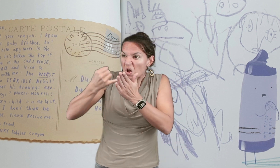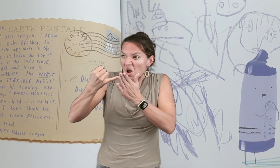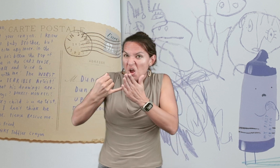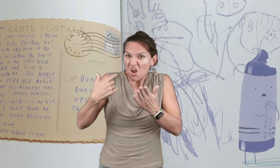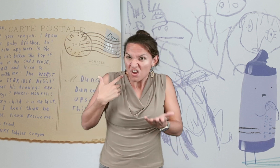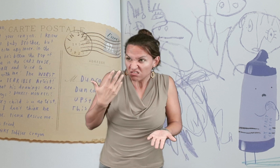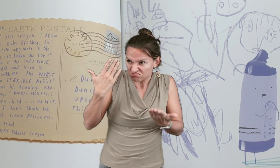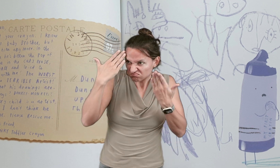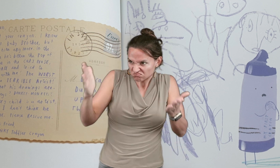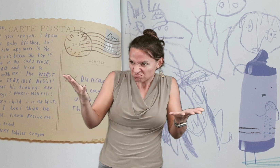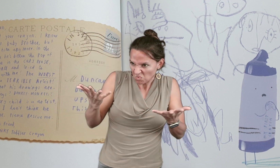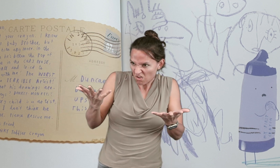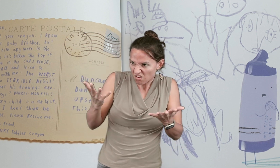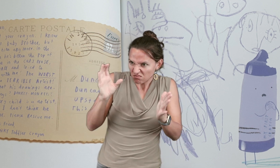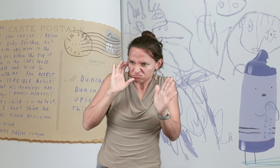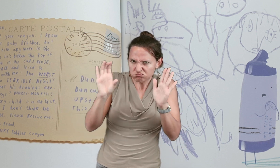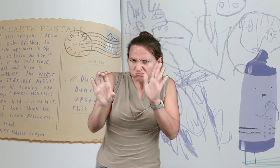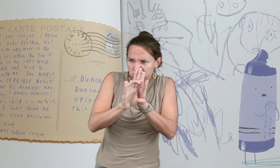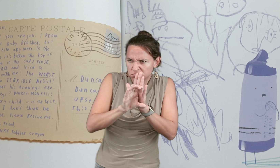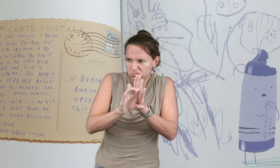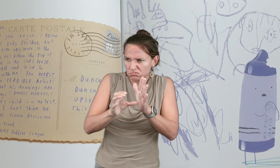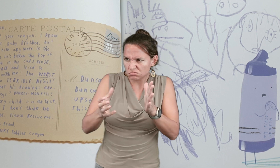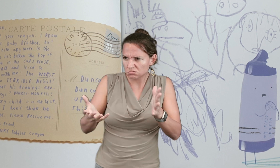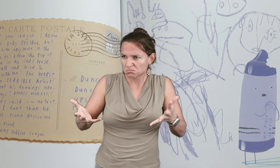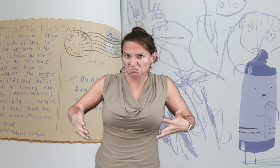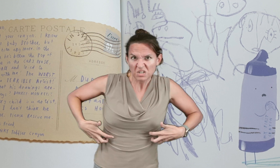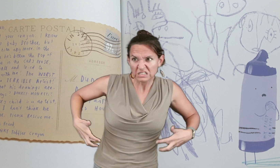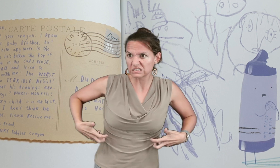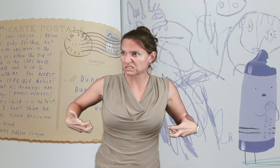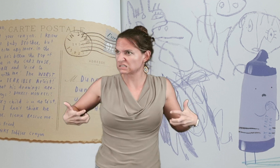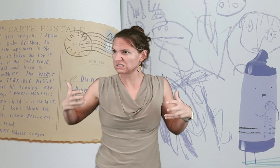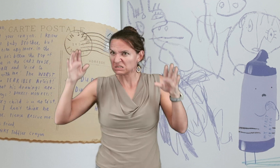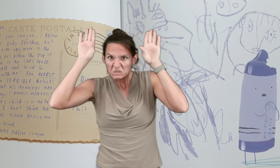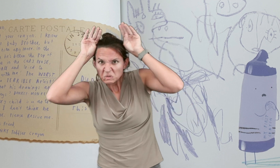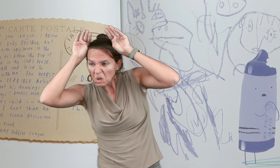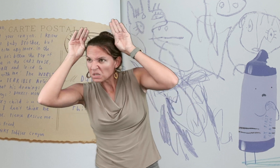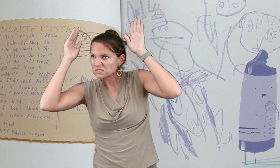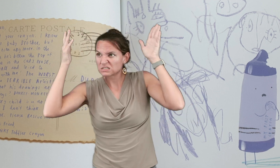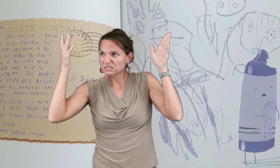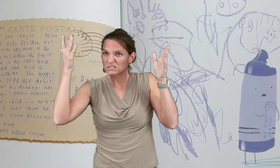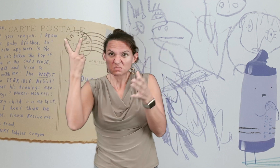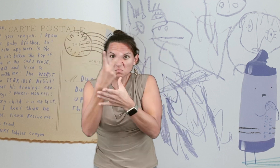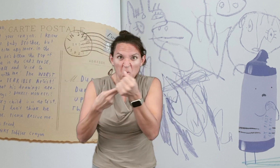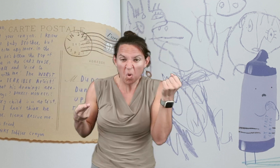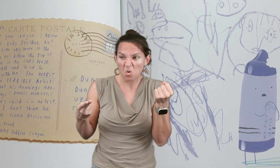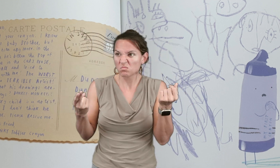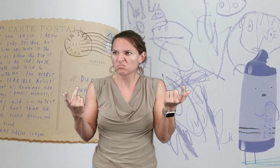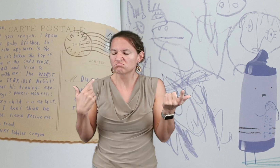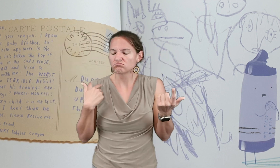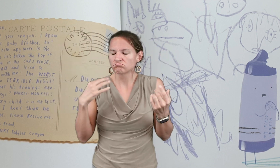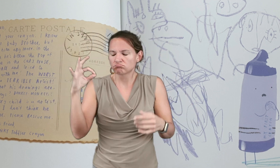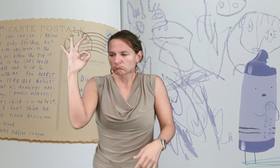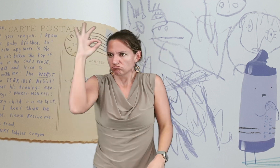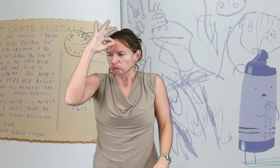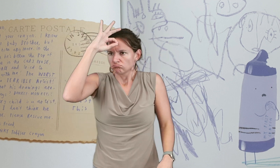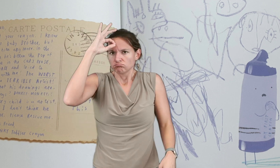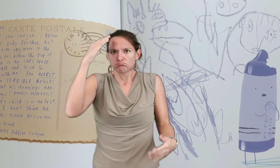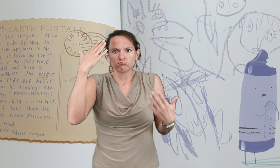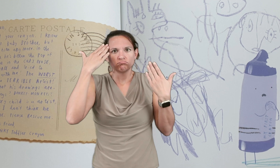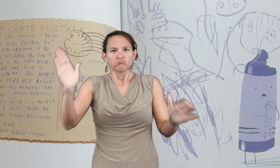What is he drawing? I canʻt tell what these pictures are. Is it a monkey? Is it a donkey?